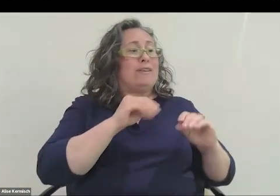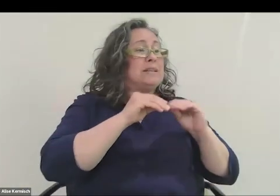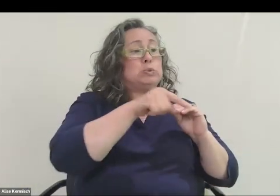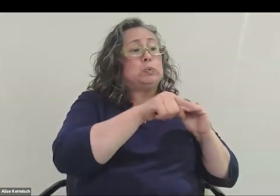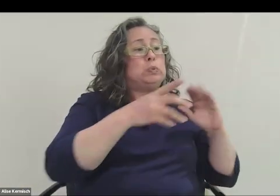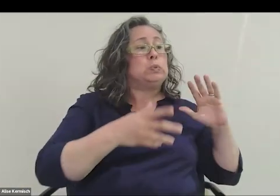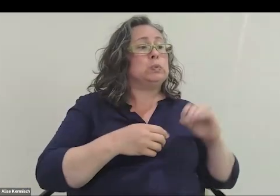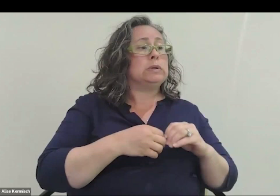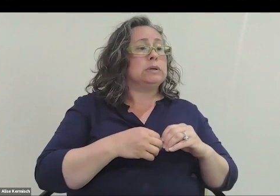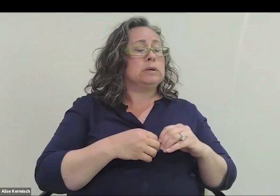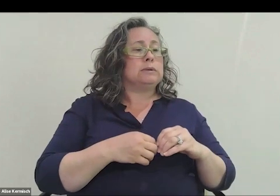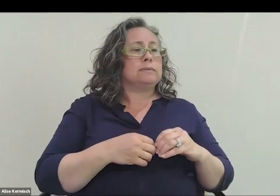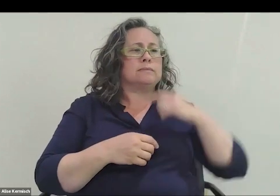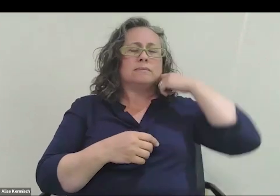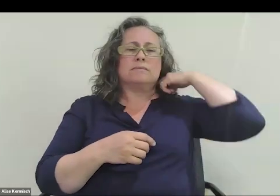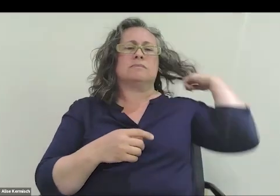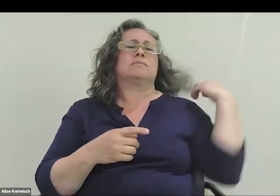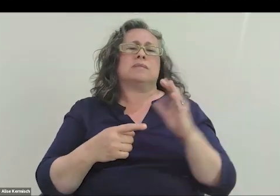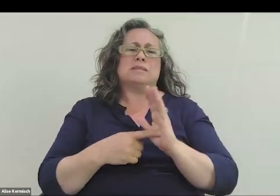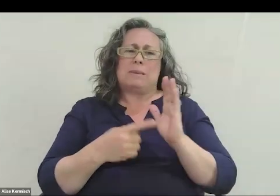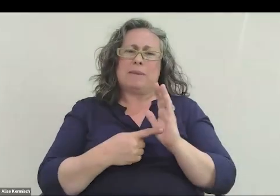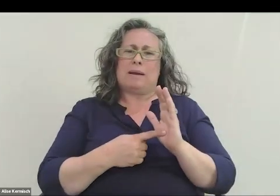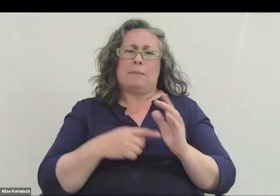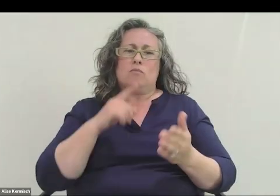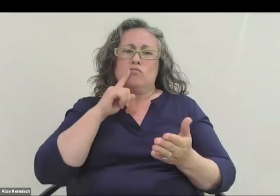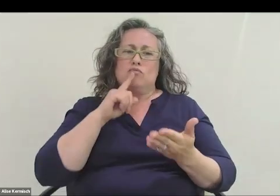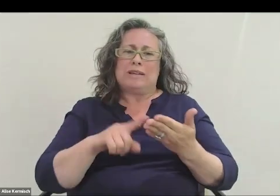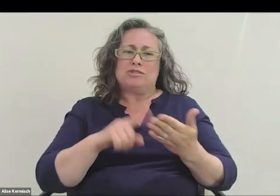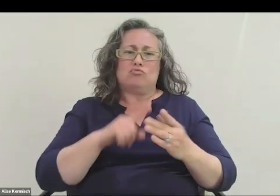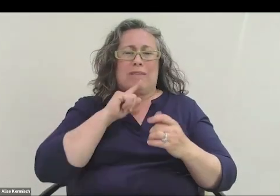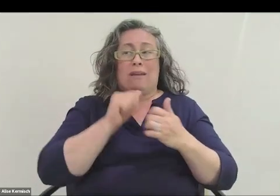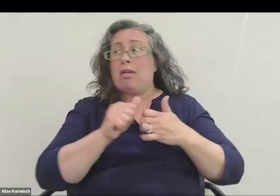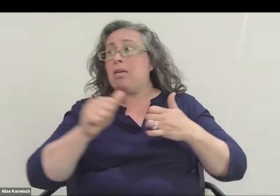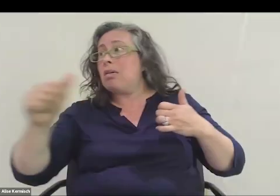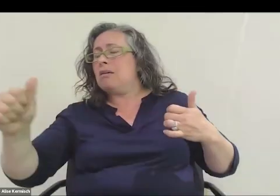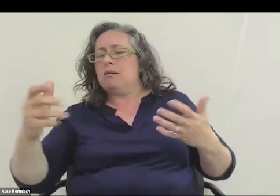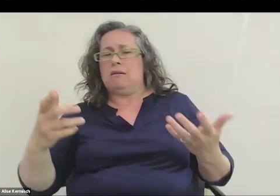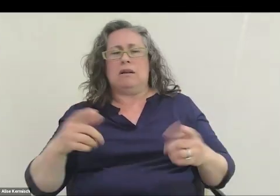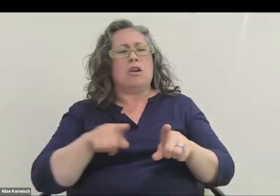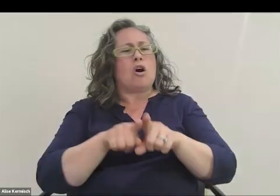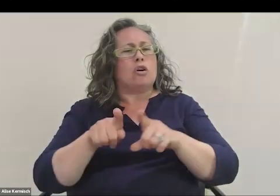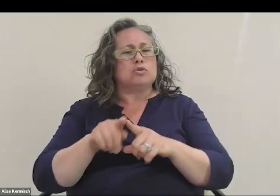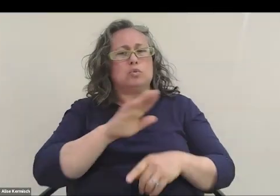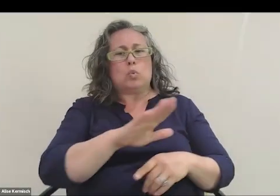So many times the research is really far away if that ever happens. Also spending all your time hoping for a future